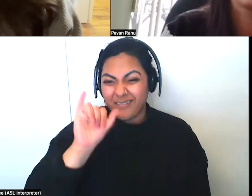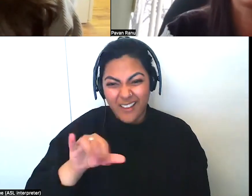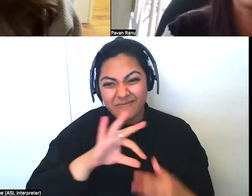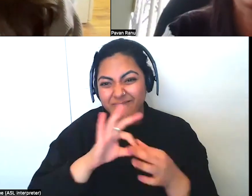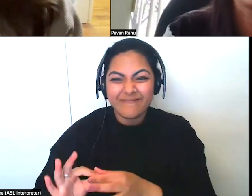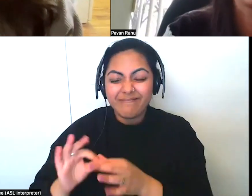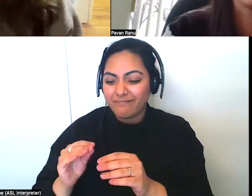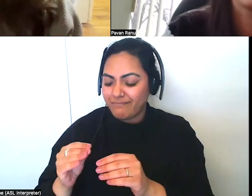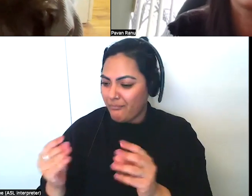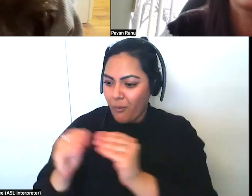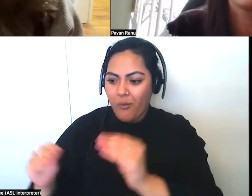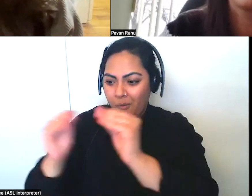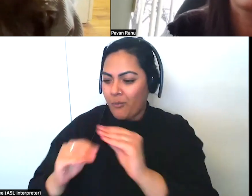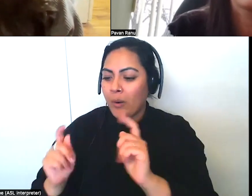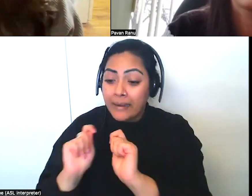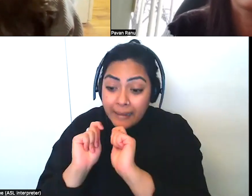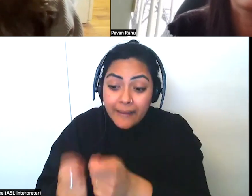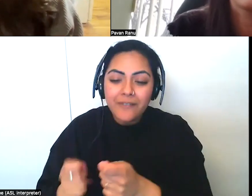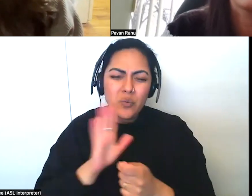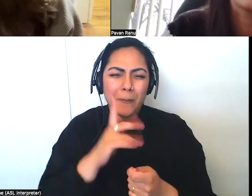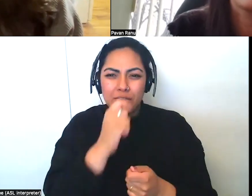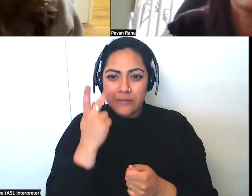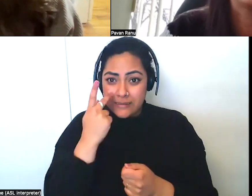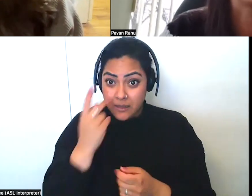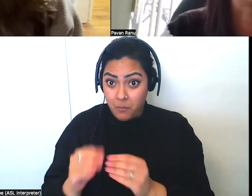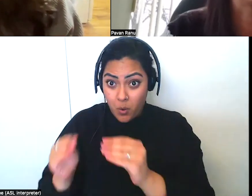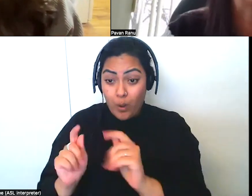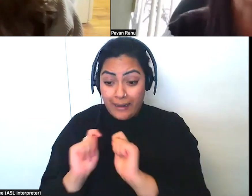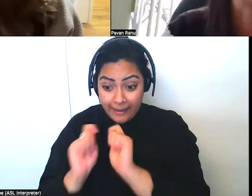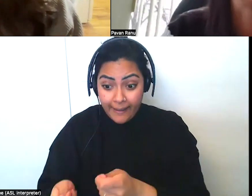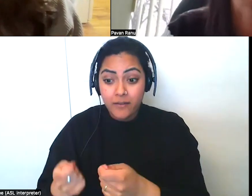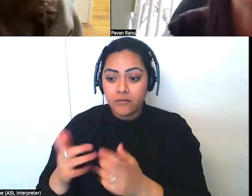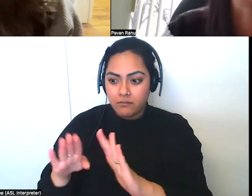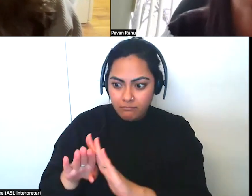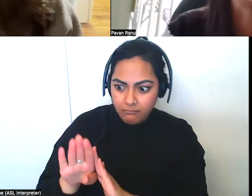I think it's interesting to see that. Pavan: It was also interesting to, like,